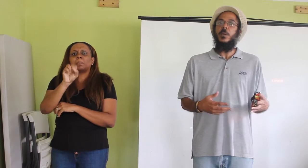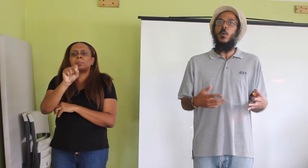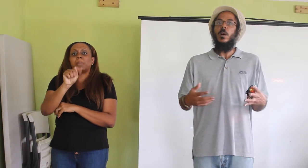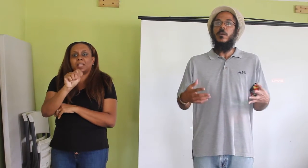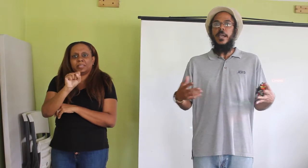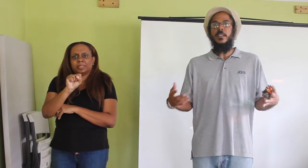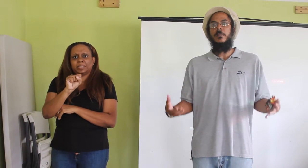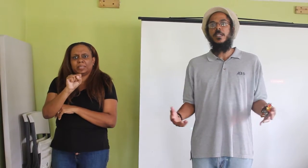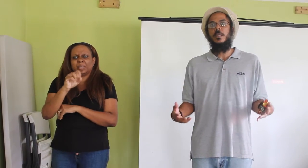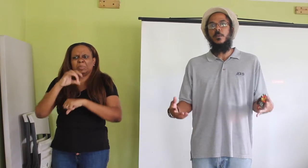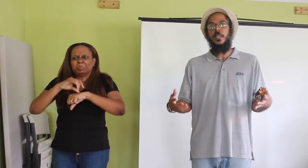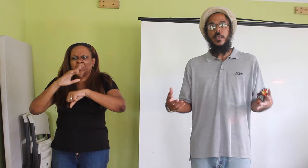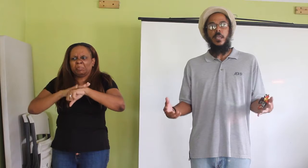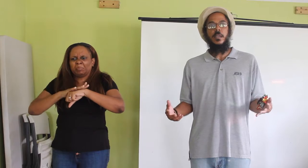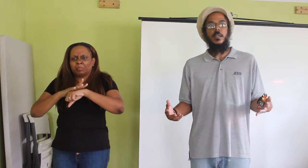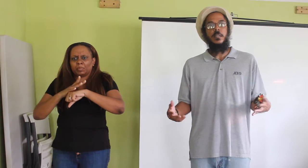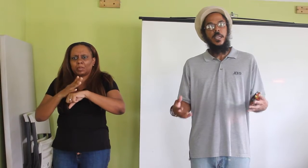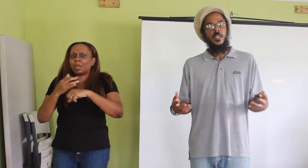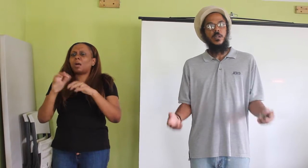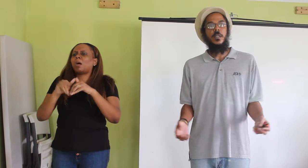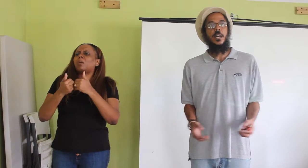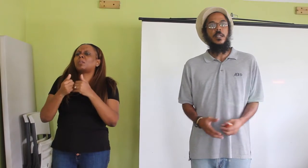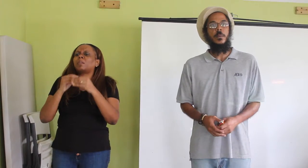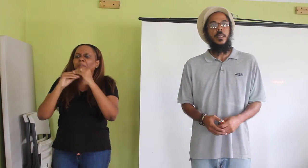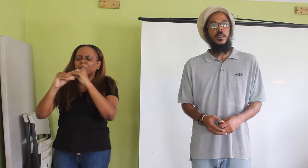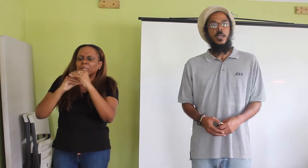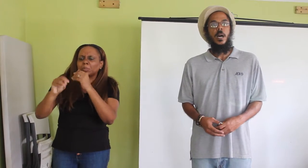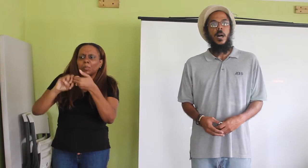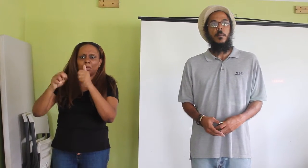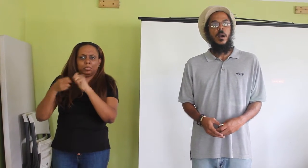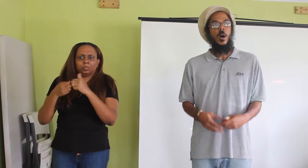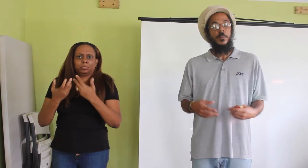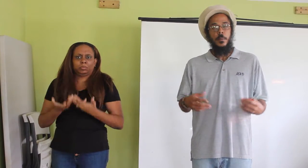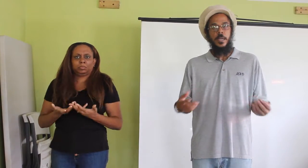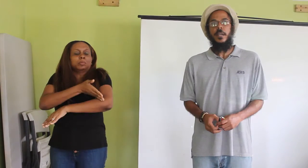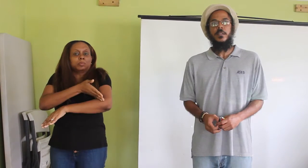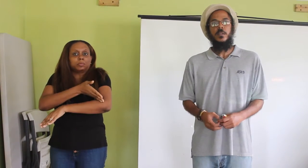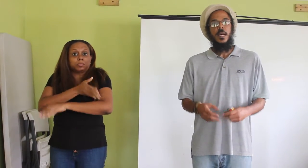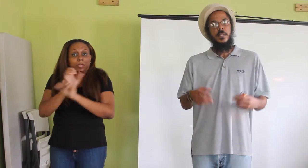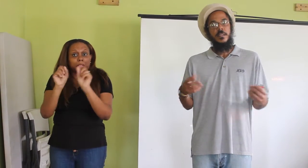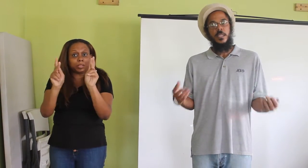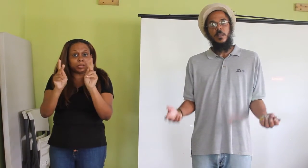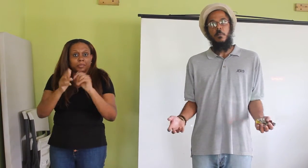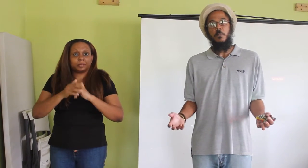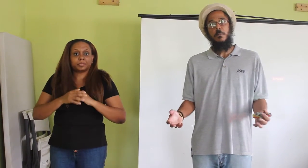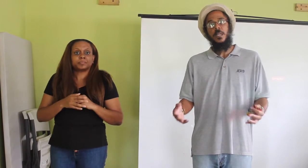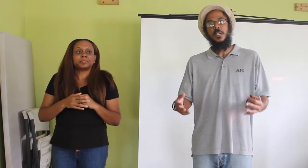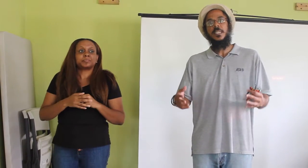what corrective measures we take to ensure that we are optimized so that is the pretty much the